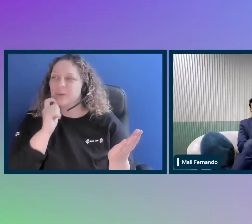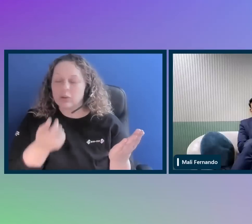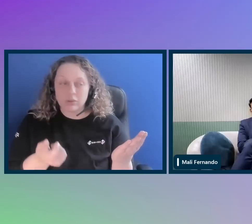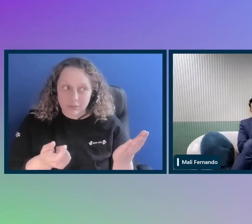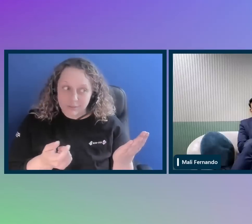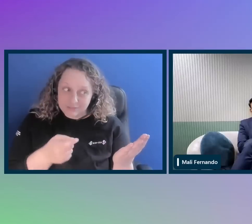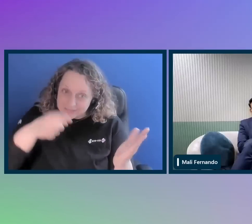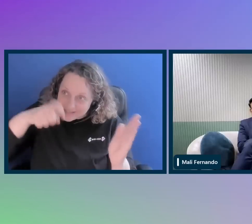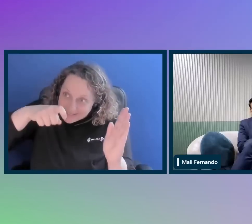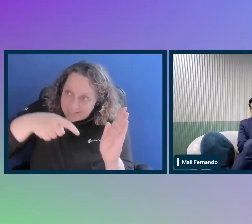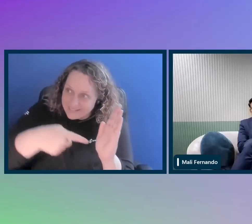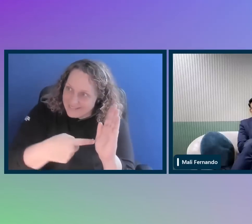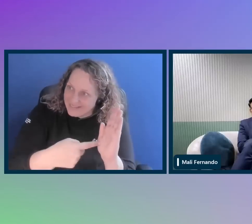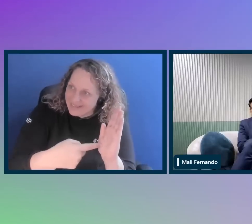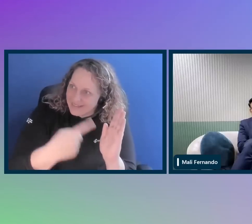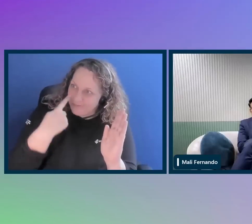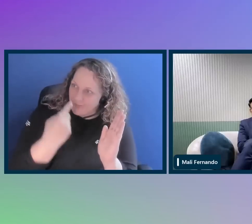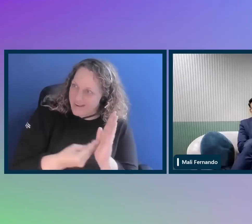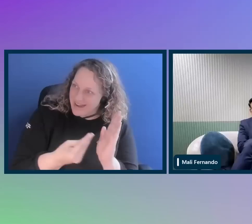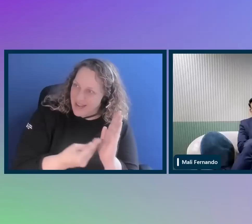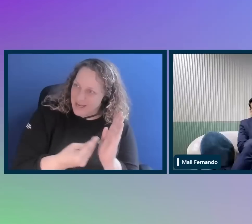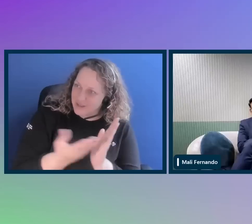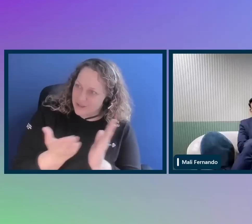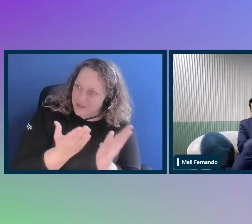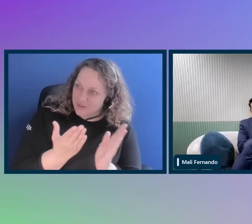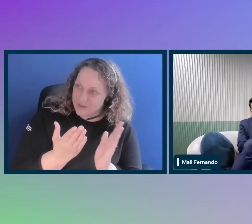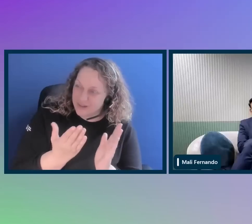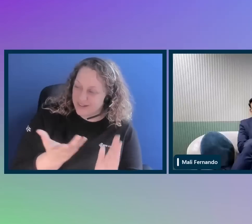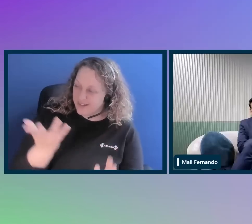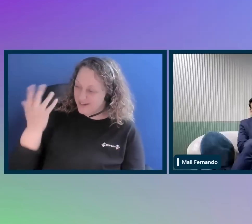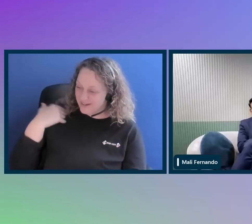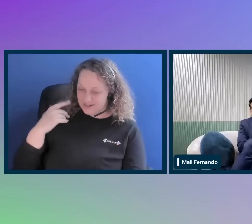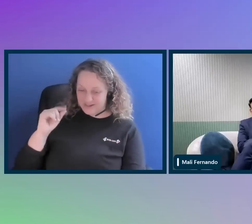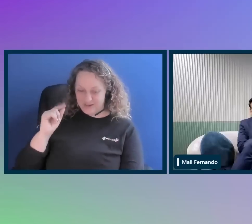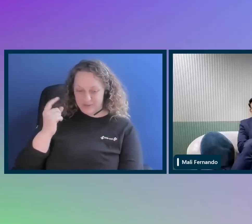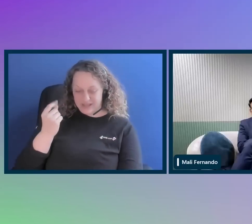and as a customer since 2011, that really warms my heart.